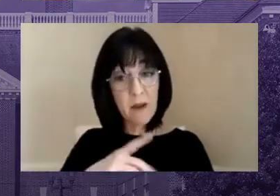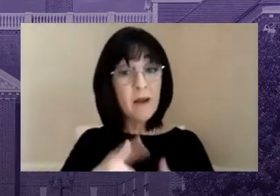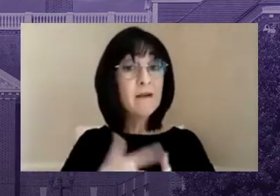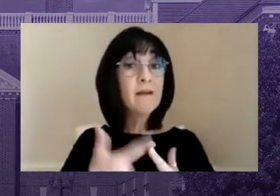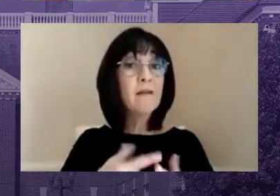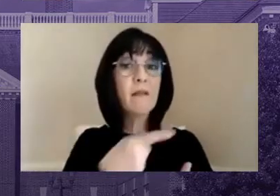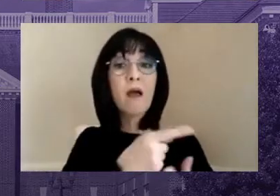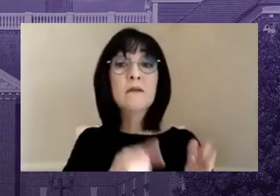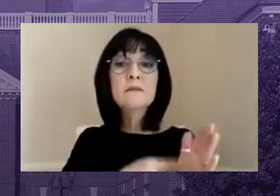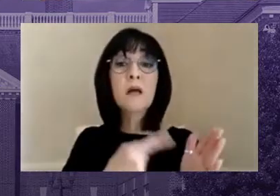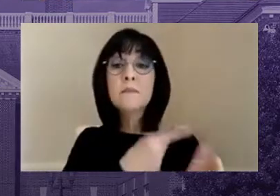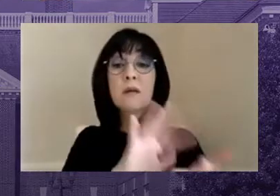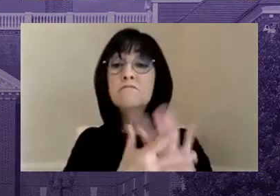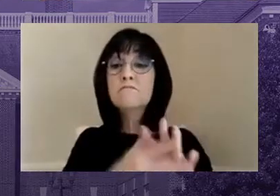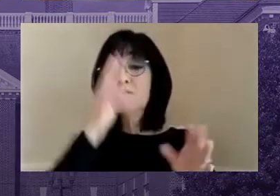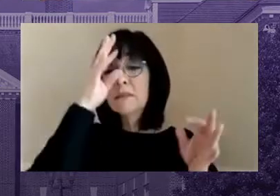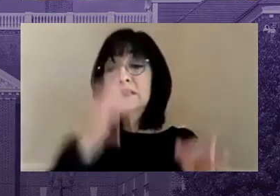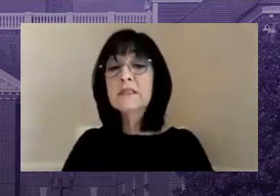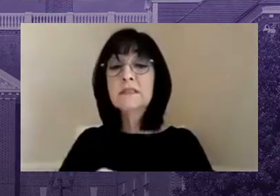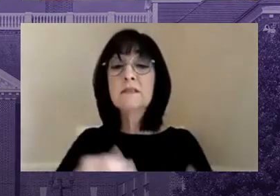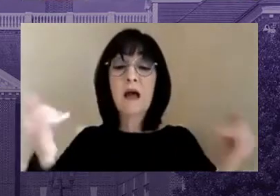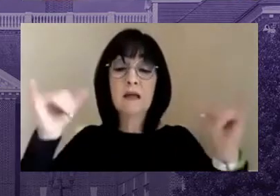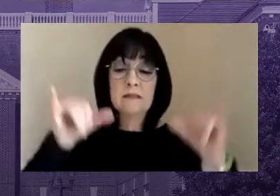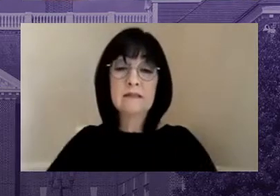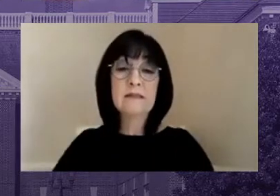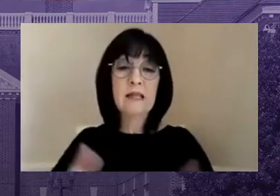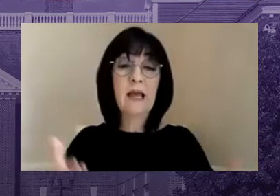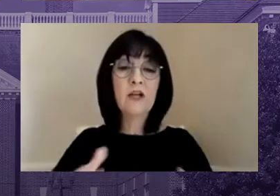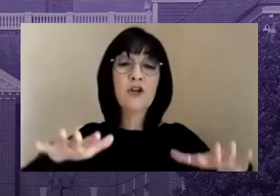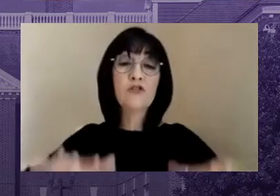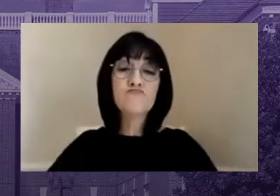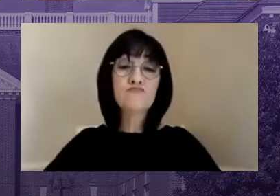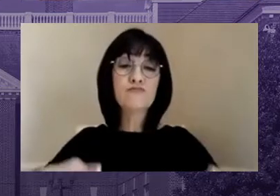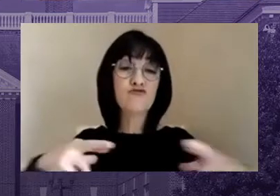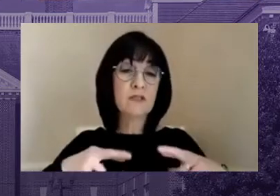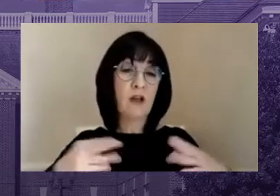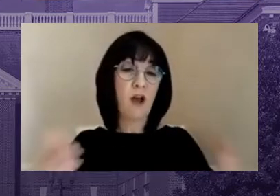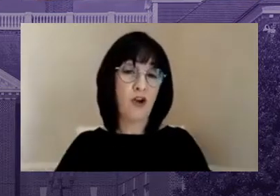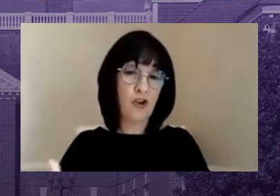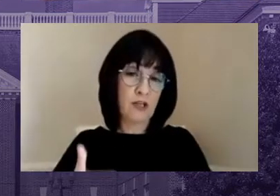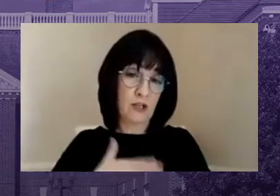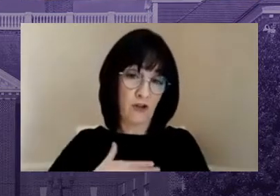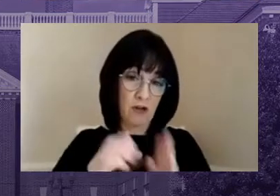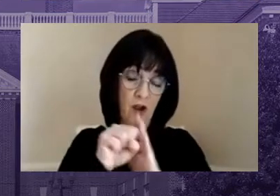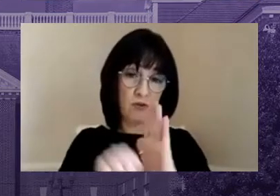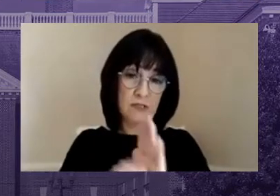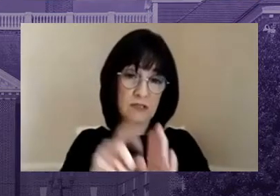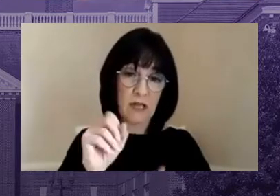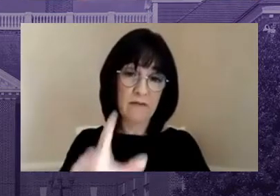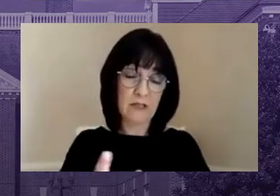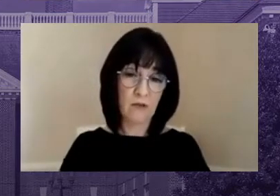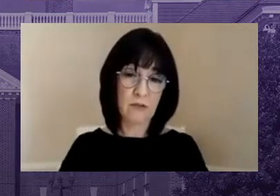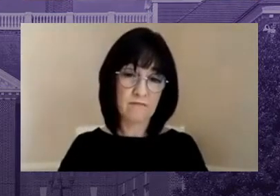they bring a lot to our state. So thank you for being with us. And intrusting your children in the